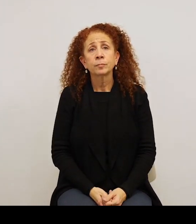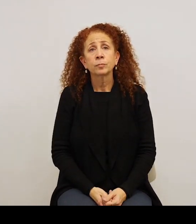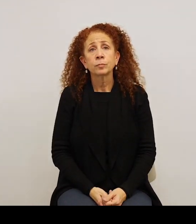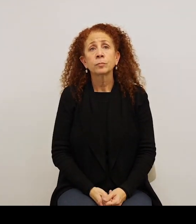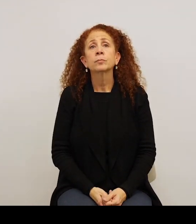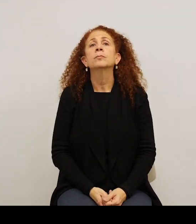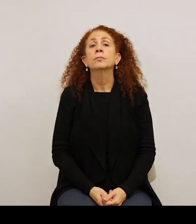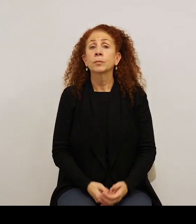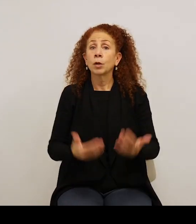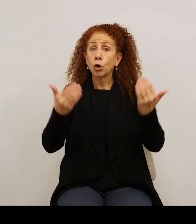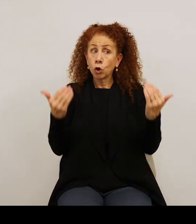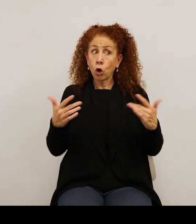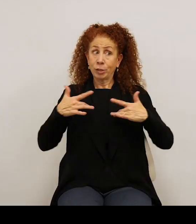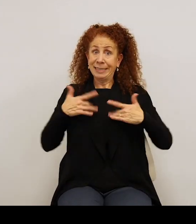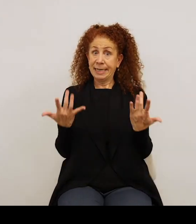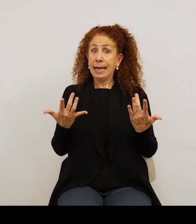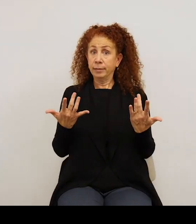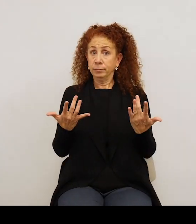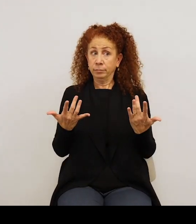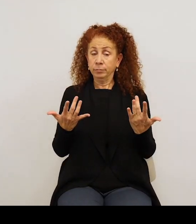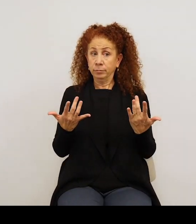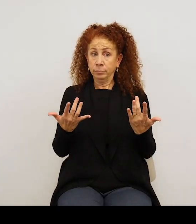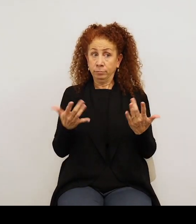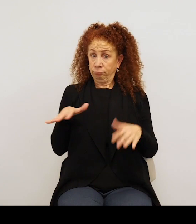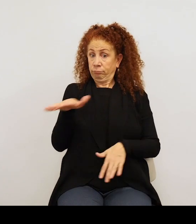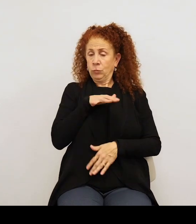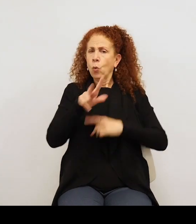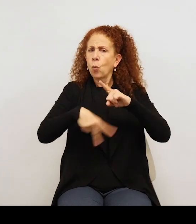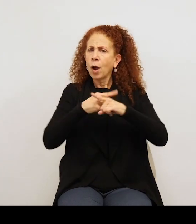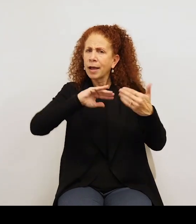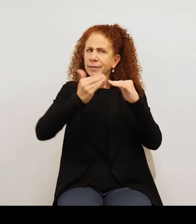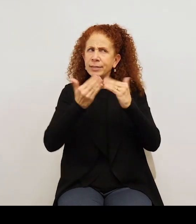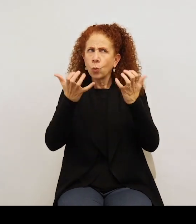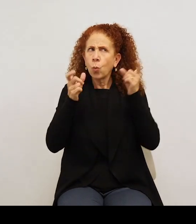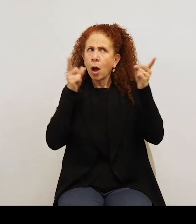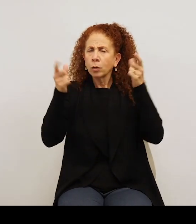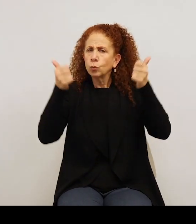Given our current state of affairs, what kind of cities are we striving towards?